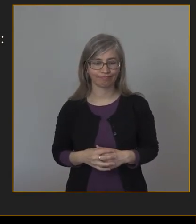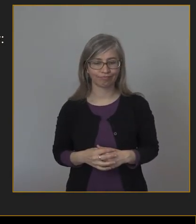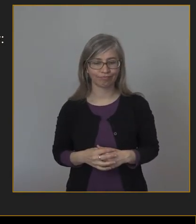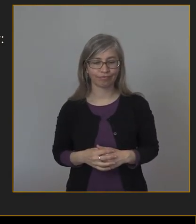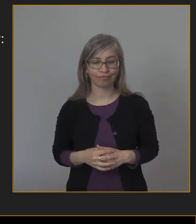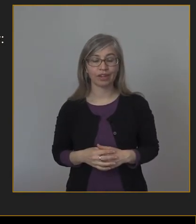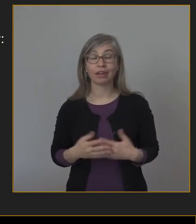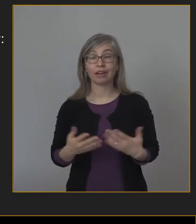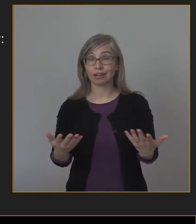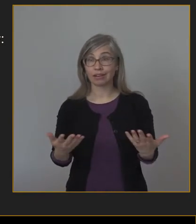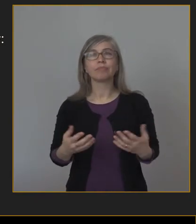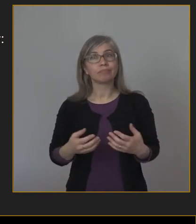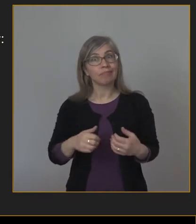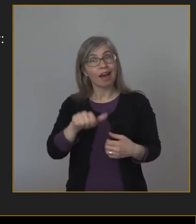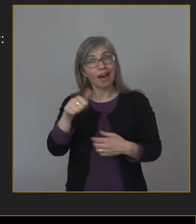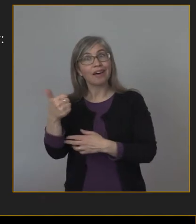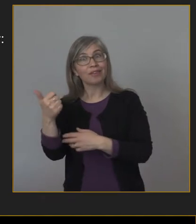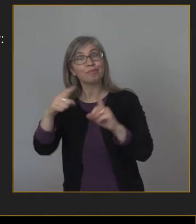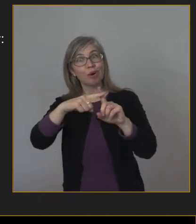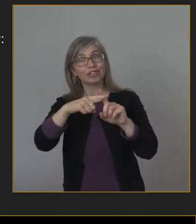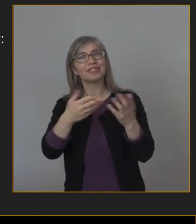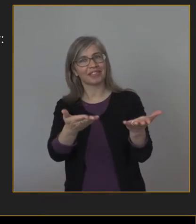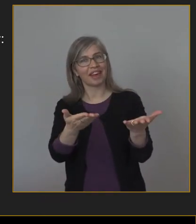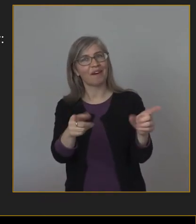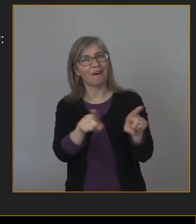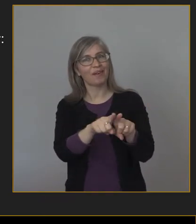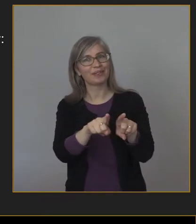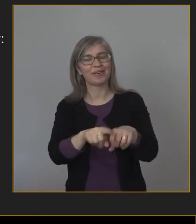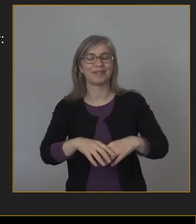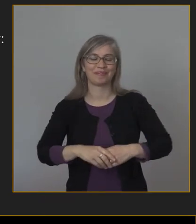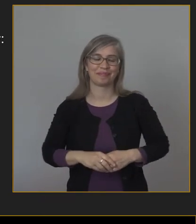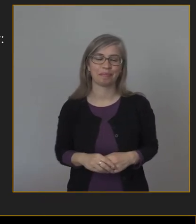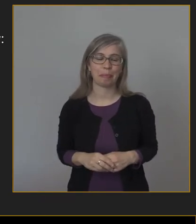And there are even more things that I haven't mentioned here.